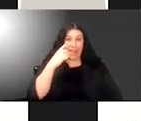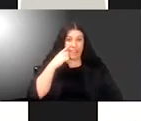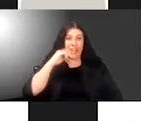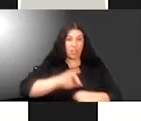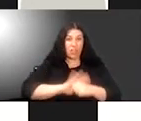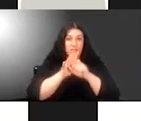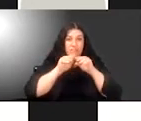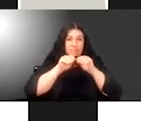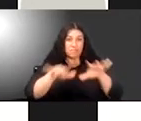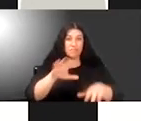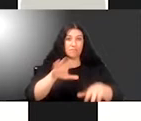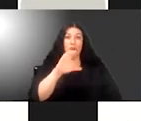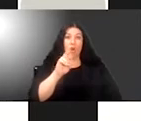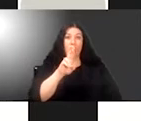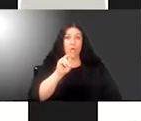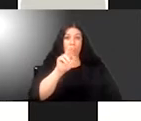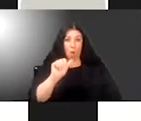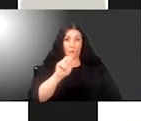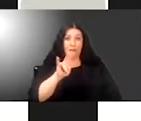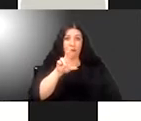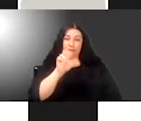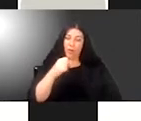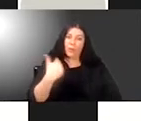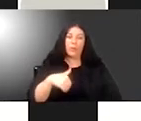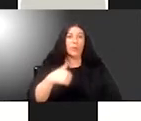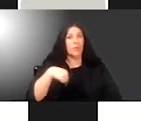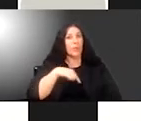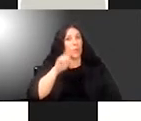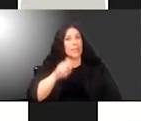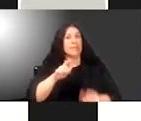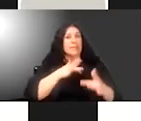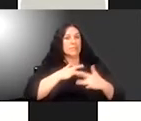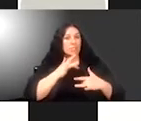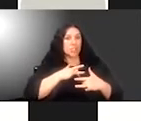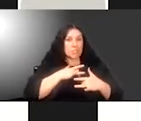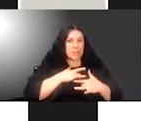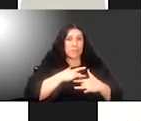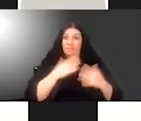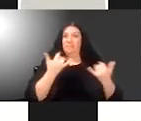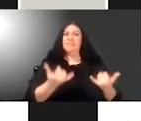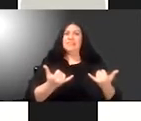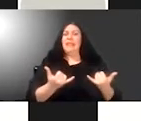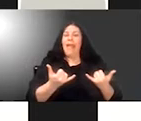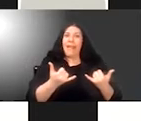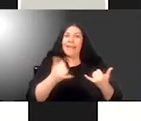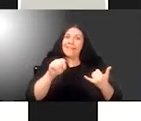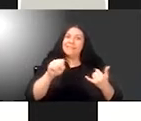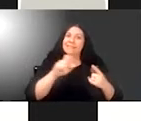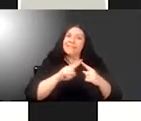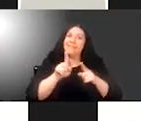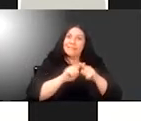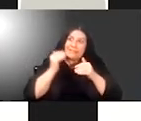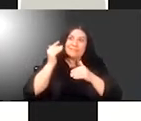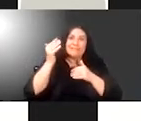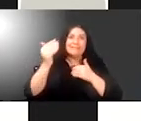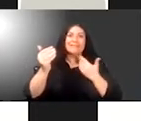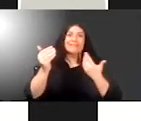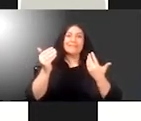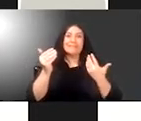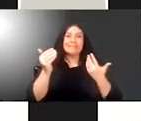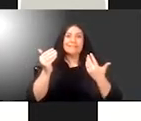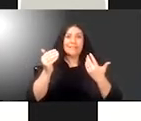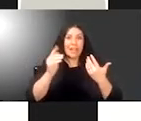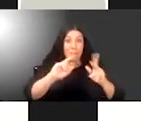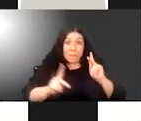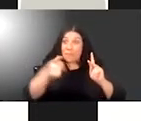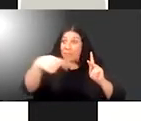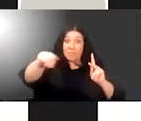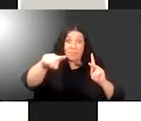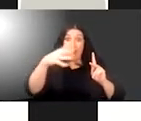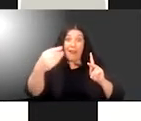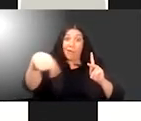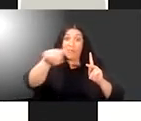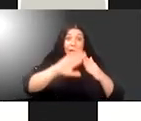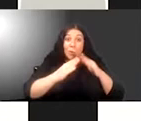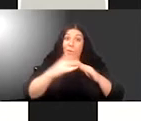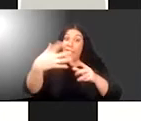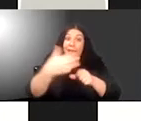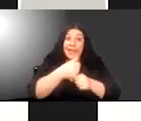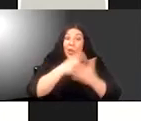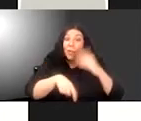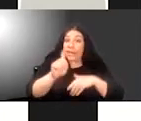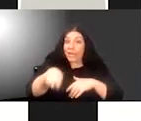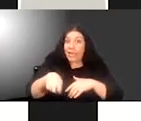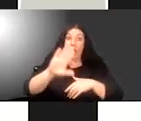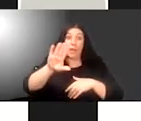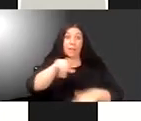My concern today, what I was saying a few minutes ago, versus like six weeks ago, I think the coronavirus is something we have to be very concerned about. Not just today. I mean, right now, the issue is, are people getting the preventative information they need, are people getting the personal assistance they need. If they're getting sick and they need to go in the hospital, are we assured that they're going to get appropriate services.